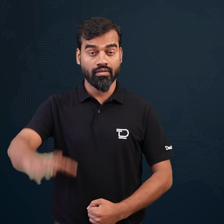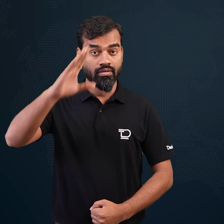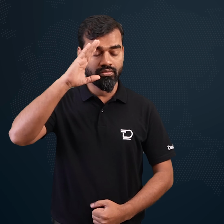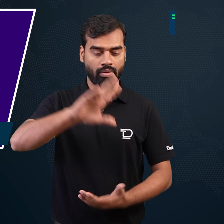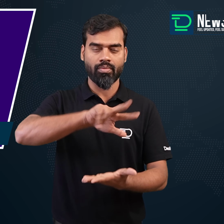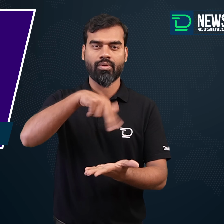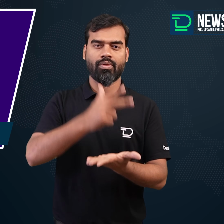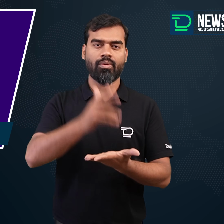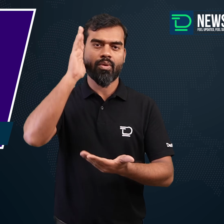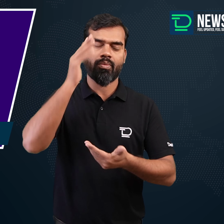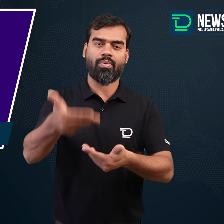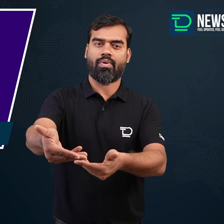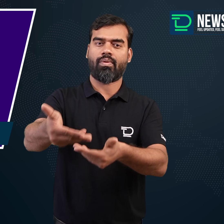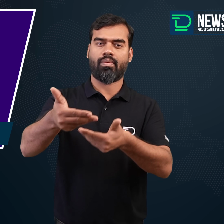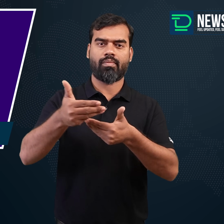Hi, welcome to Deaf Talks News.